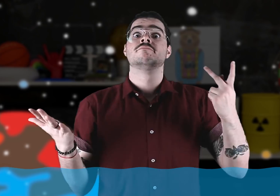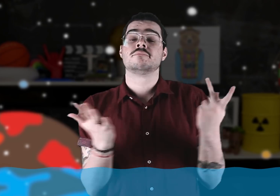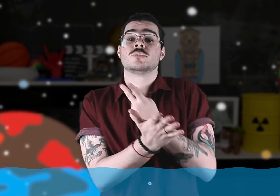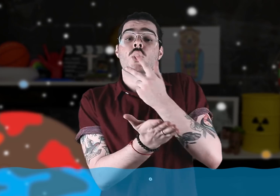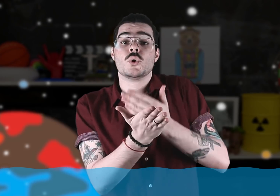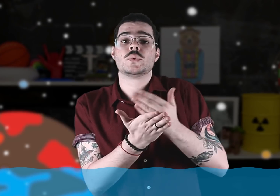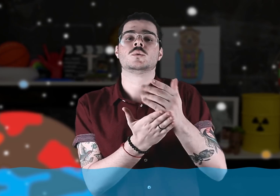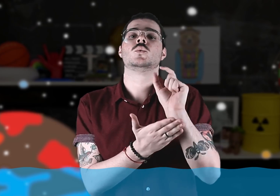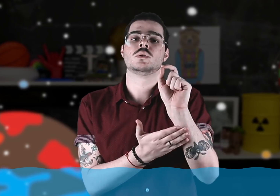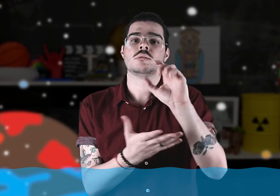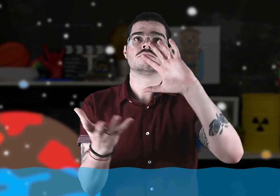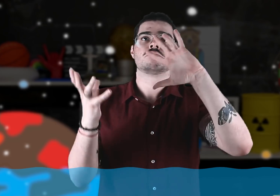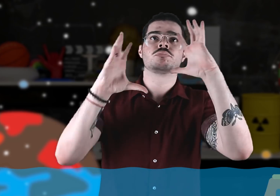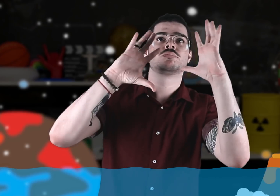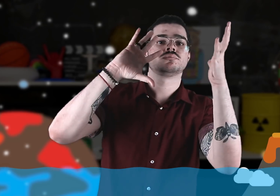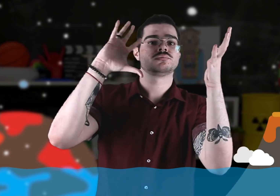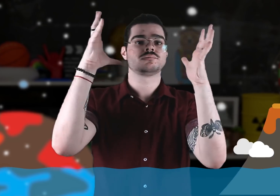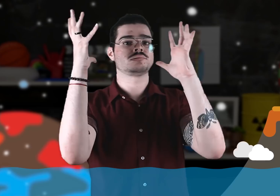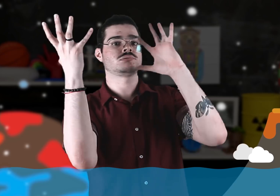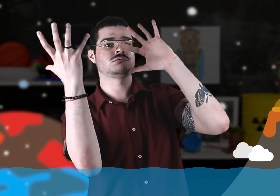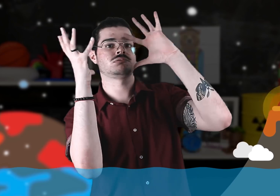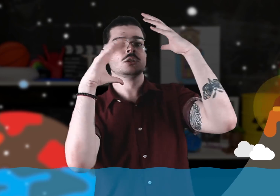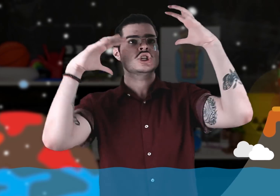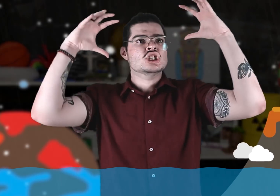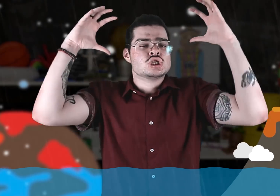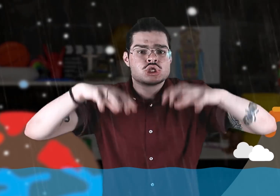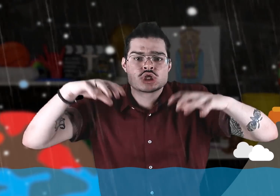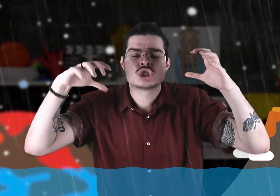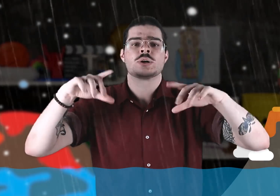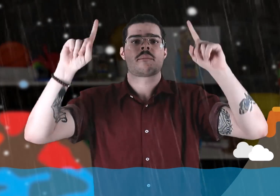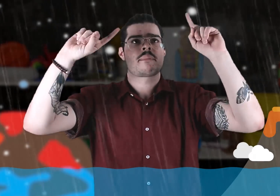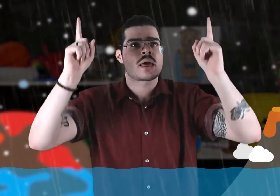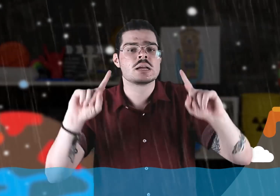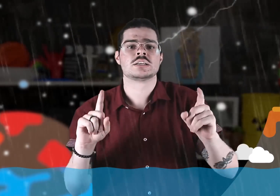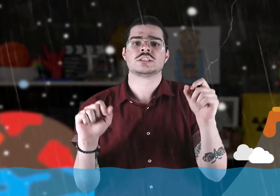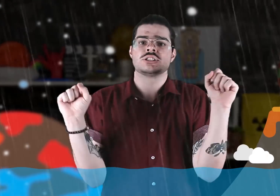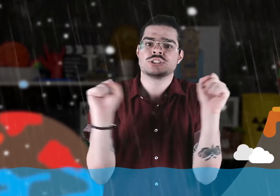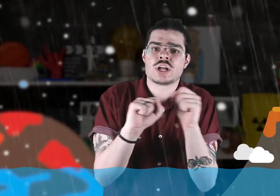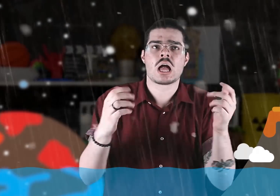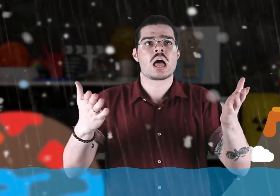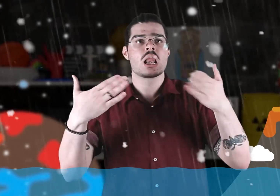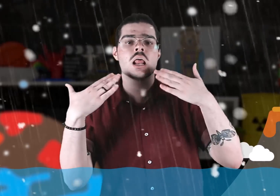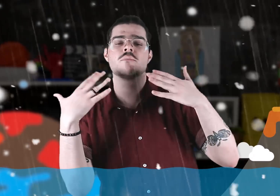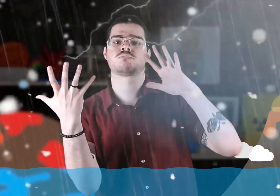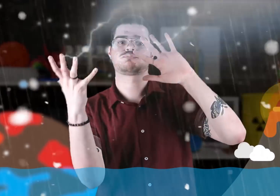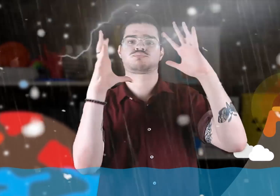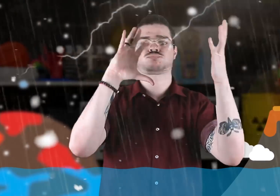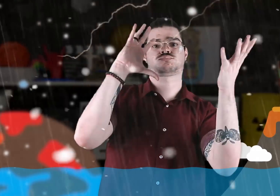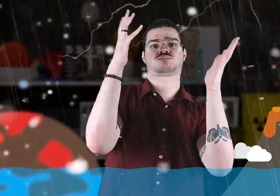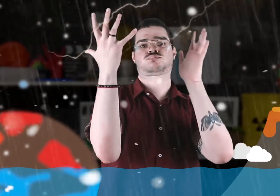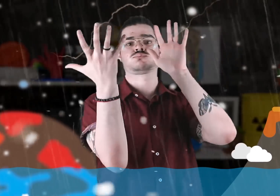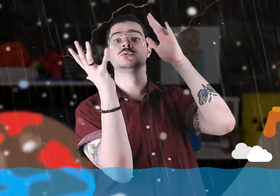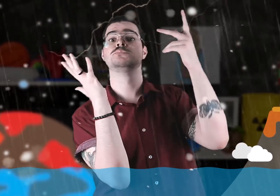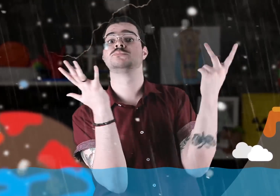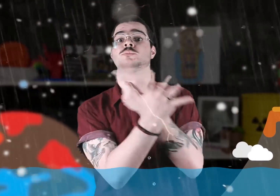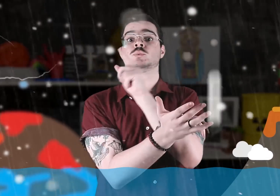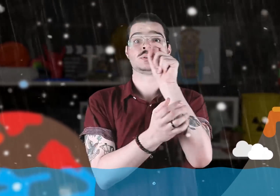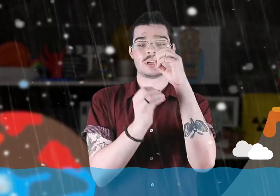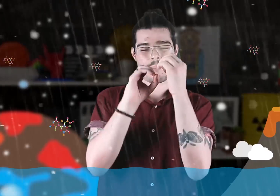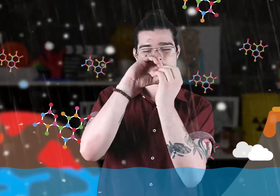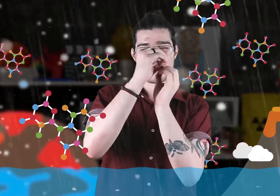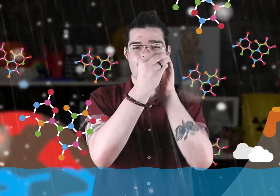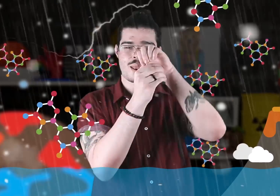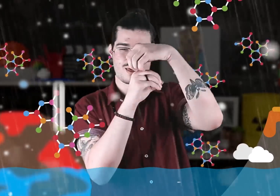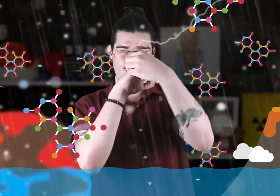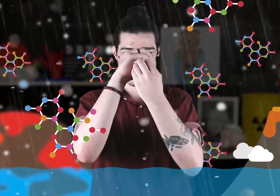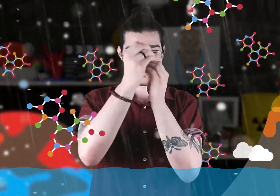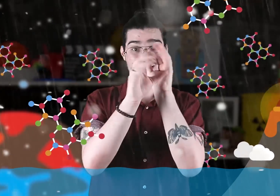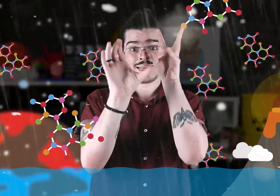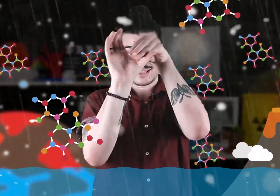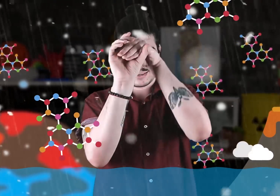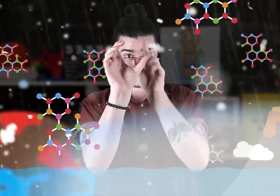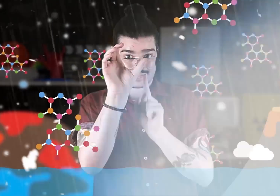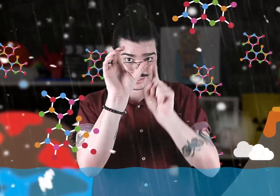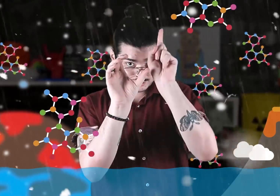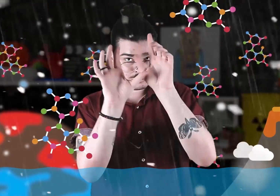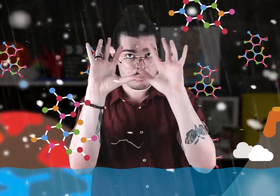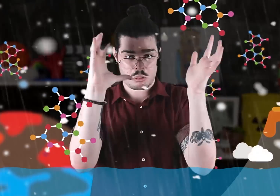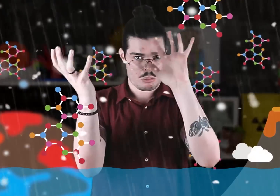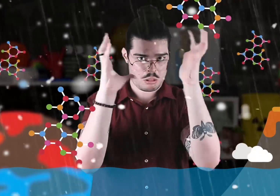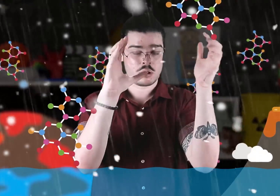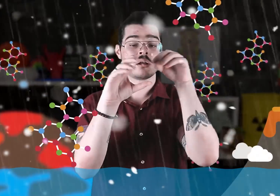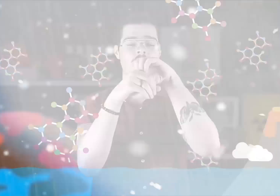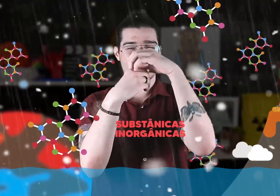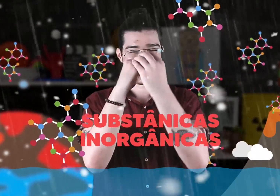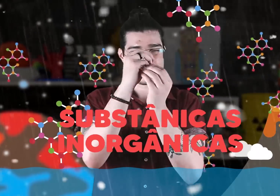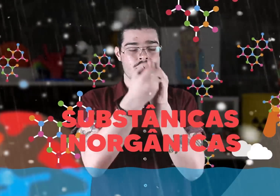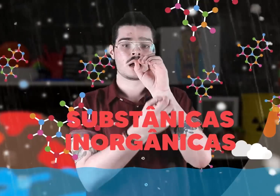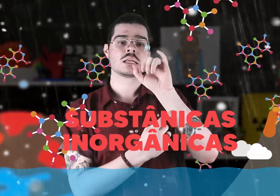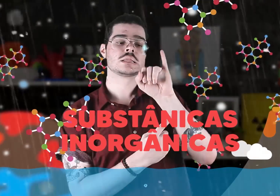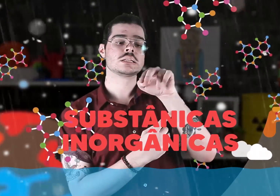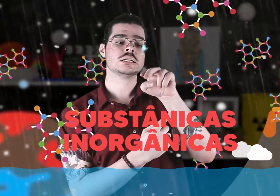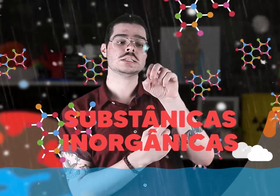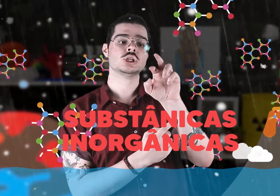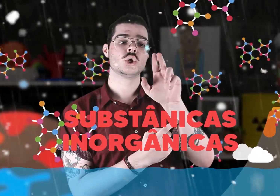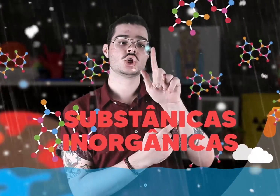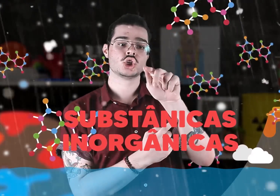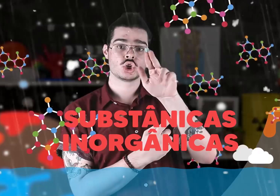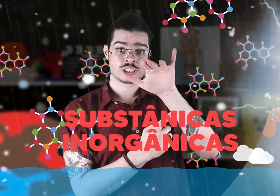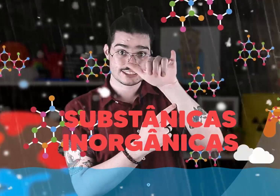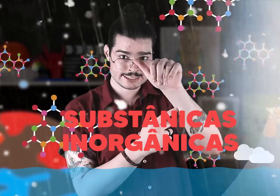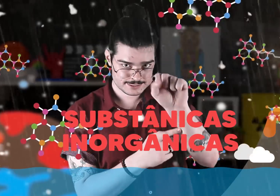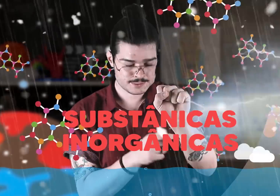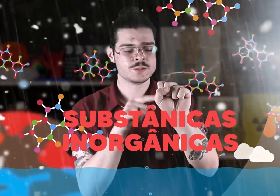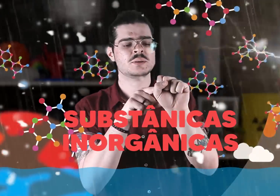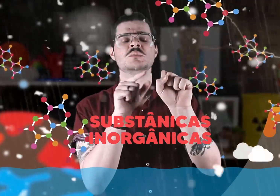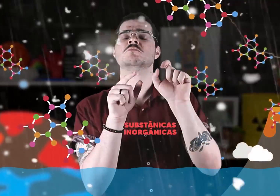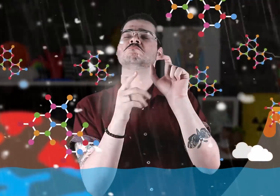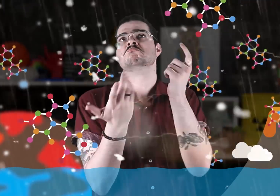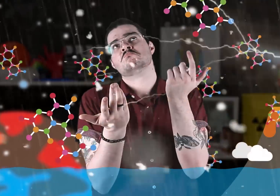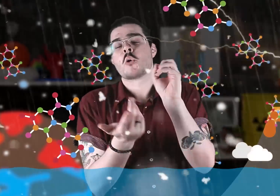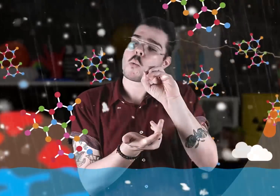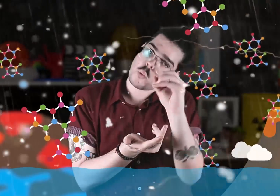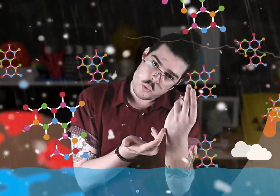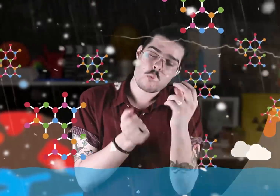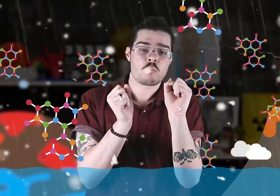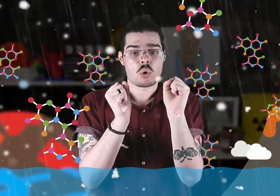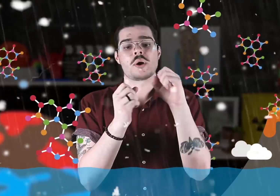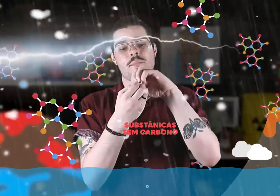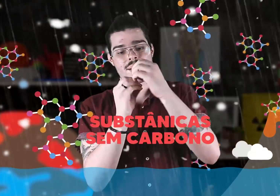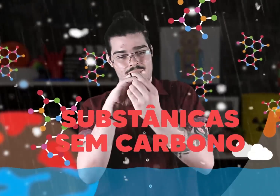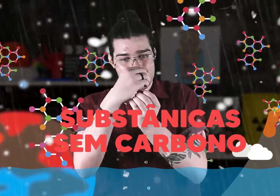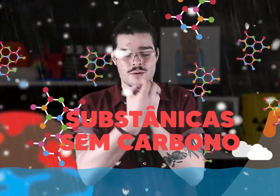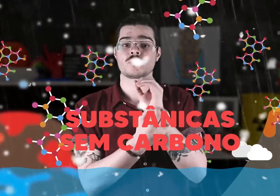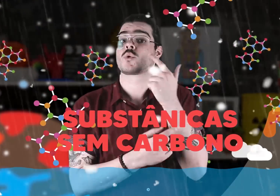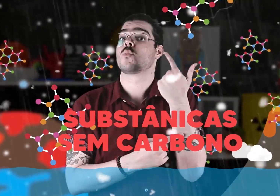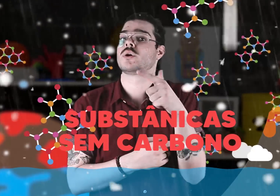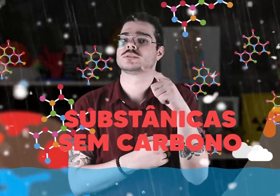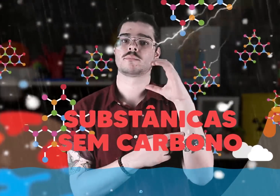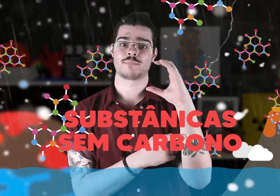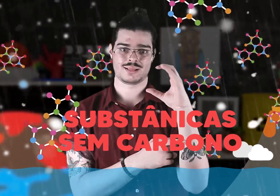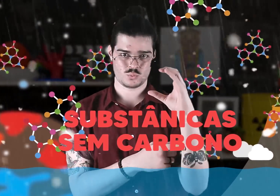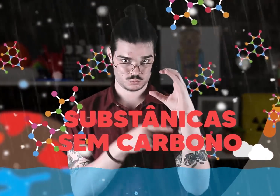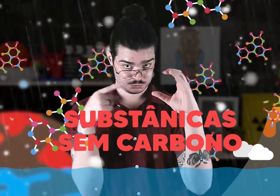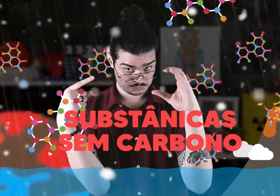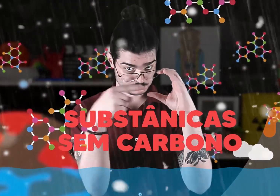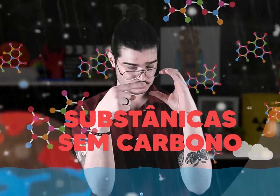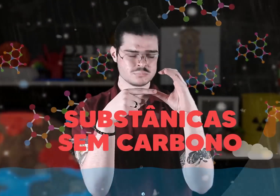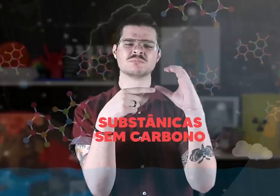The climatic changes that occurred from a combination of inorganic substances, that is, substances without carbon,